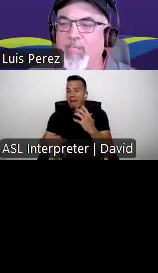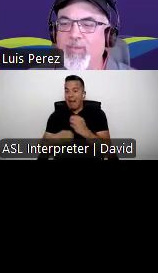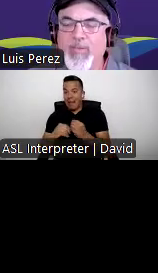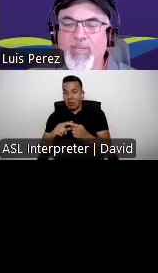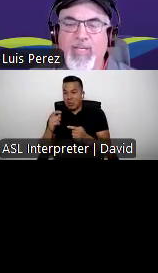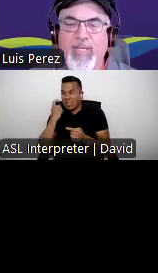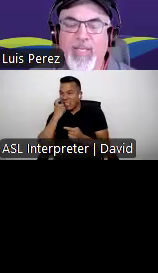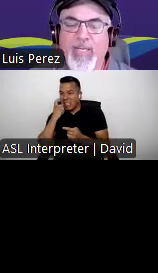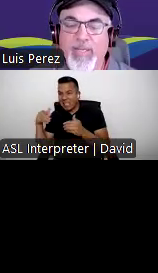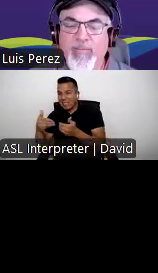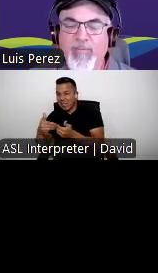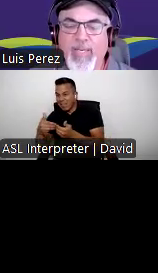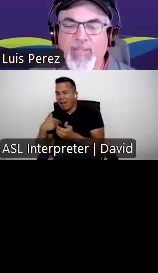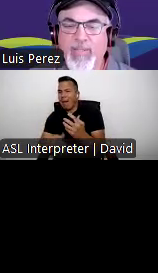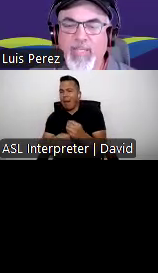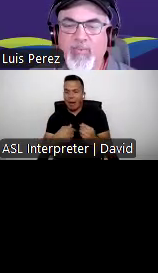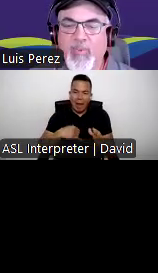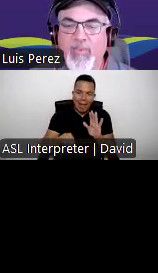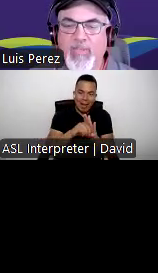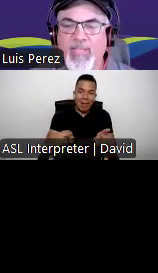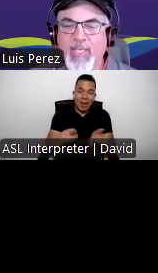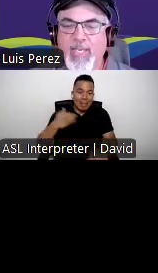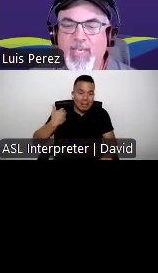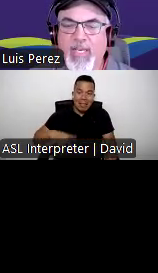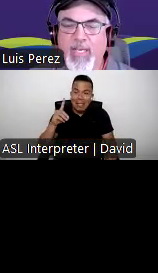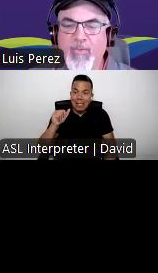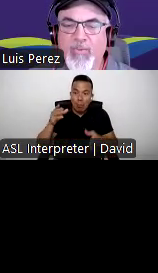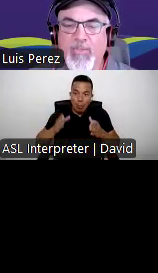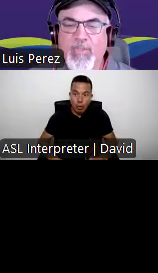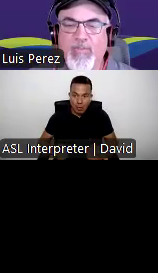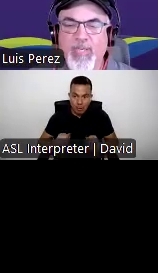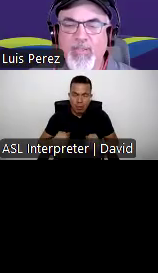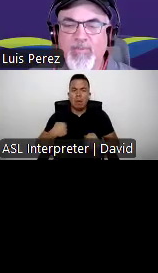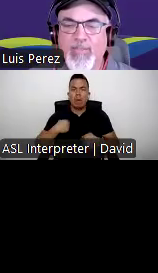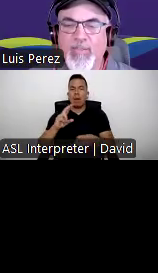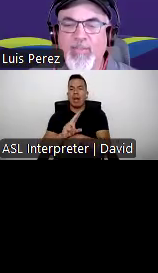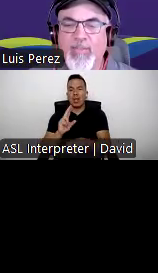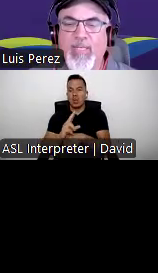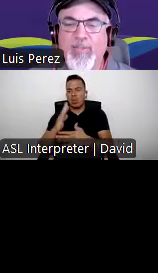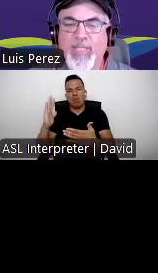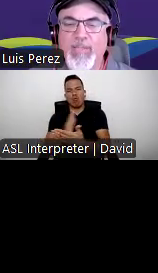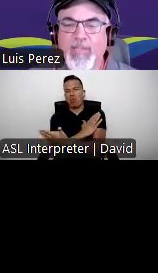here that I identify as a disabled person, and I use a range of assistive technologies,